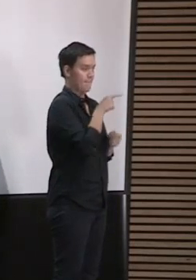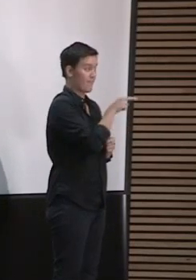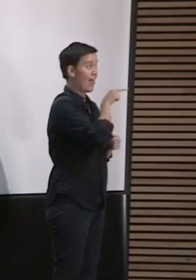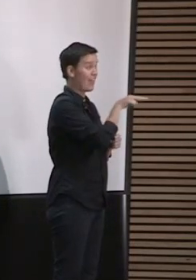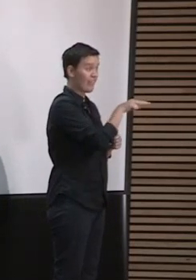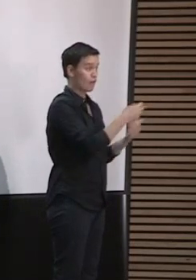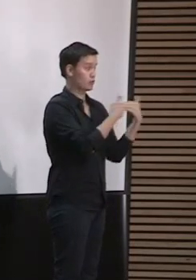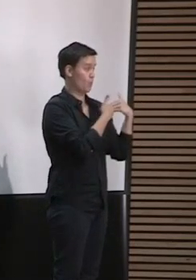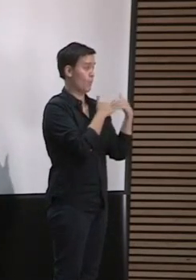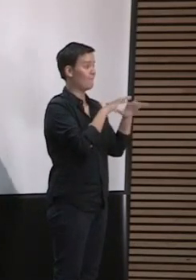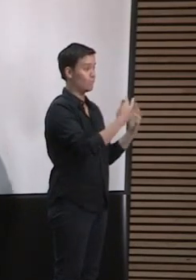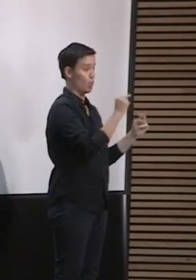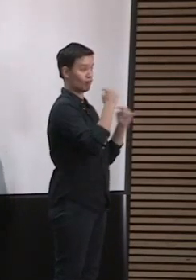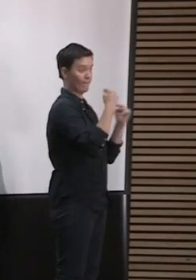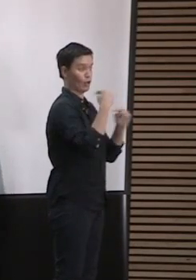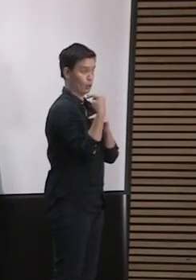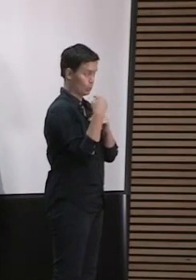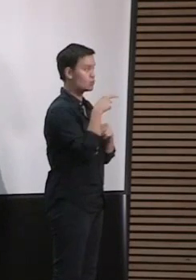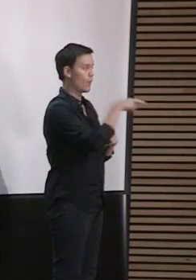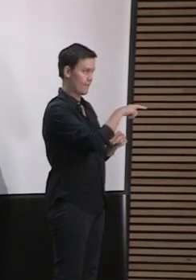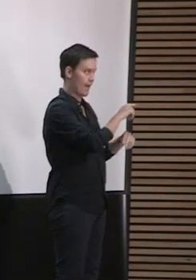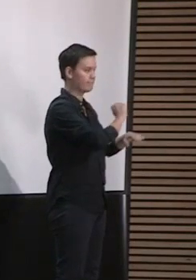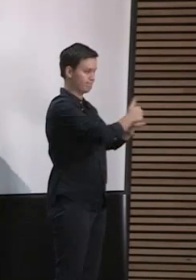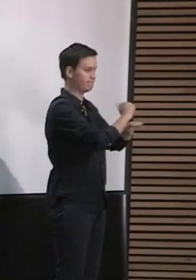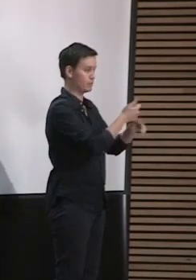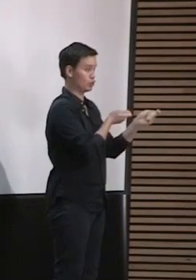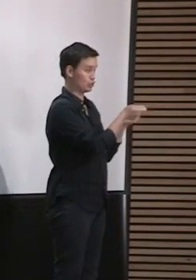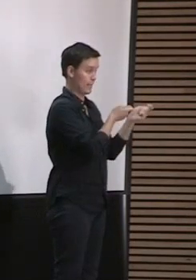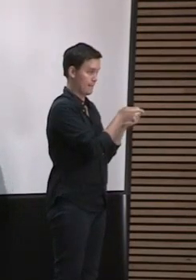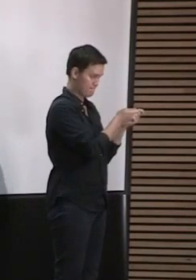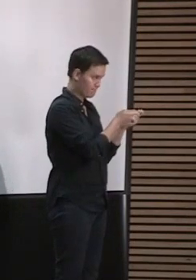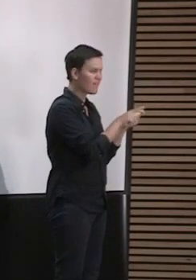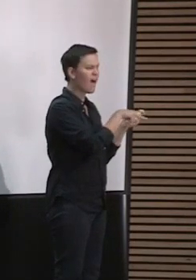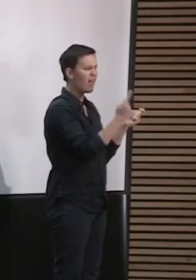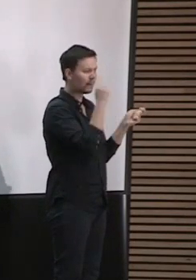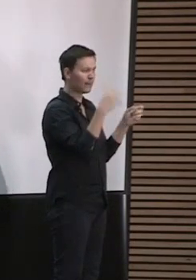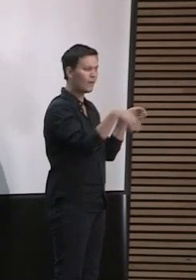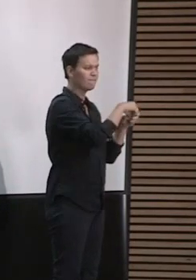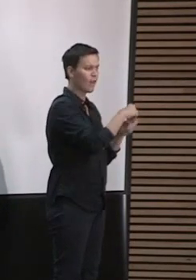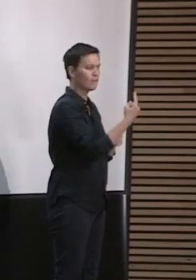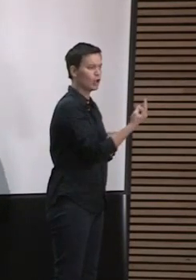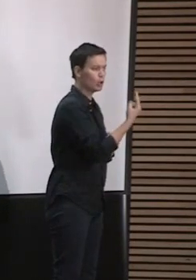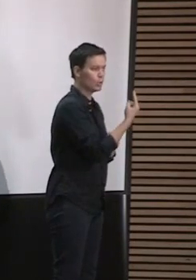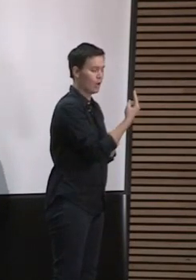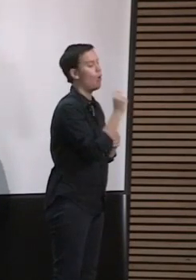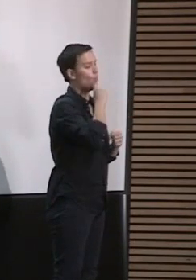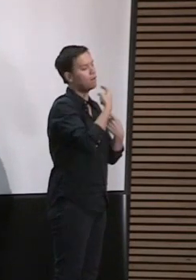strengthen our contact tracing system. The improvements of which we have seen had paid dividends in this outbreak.